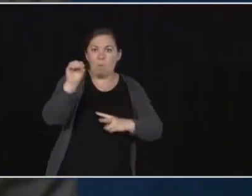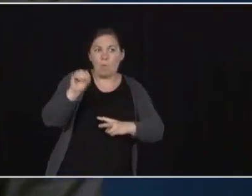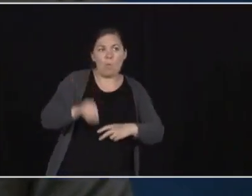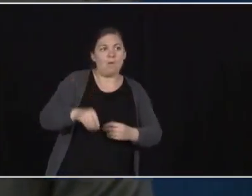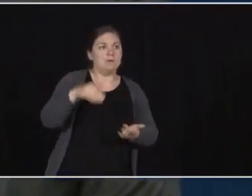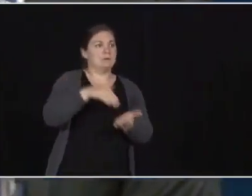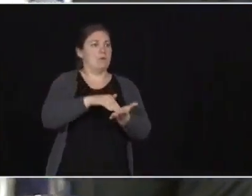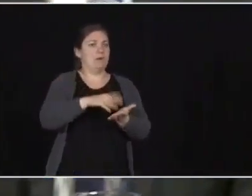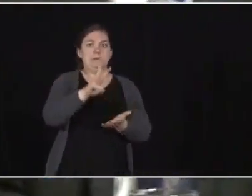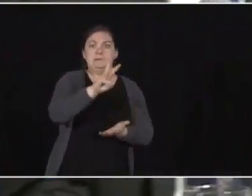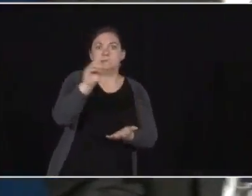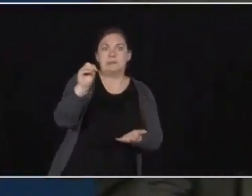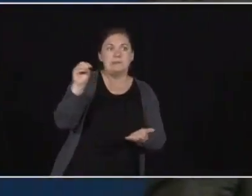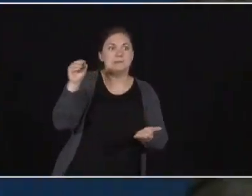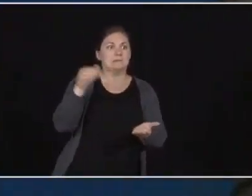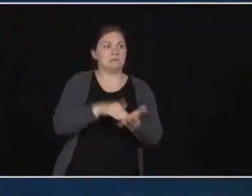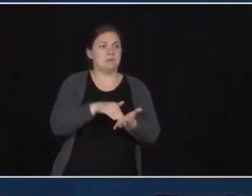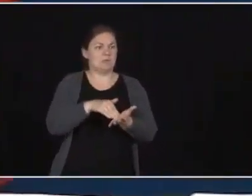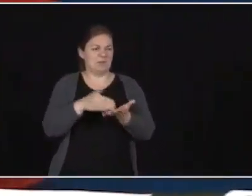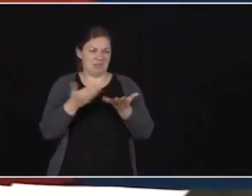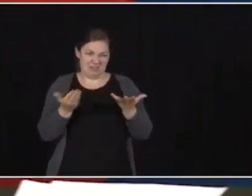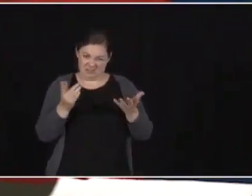this many people?